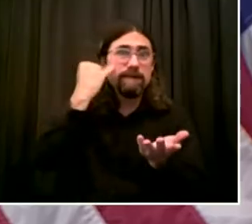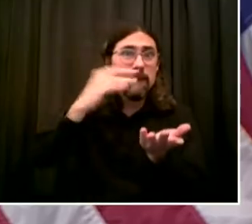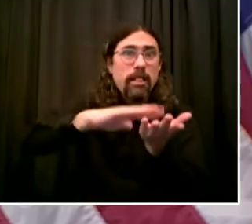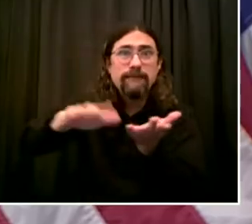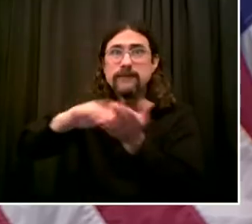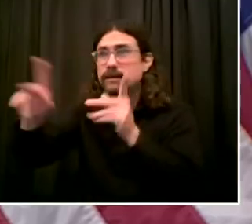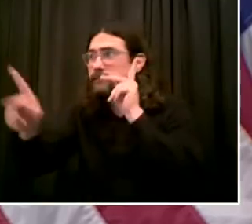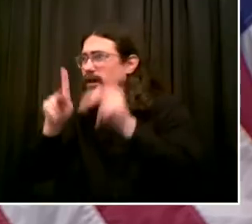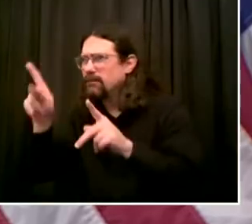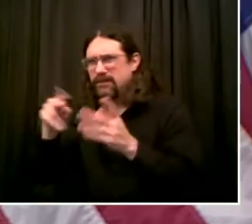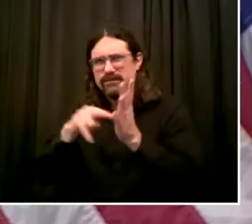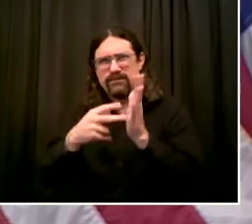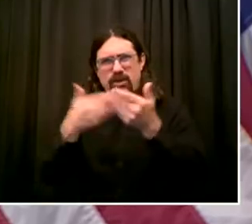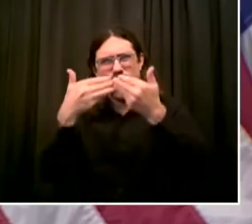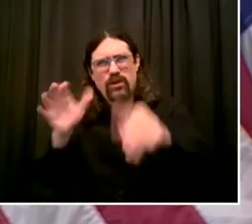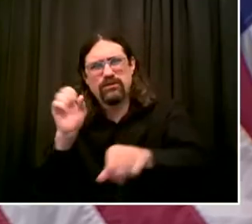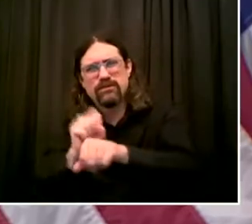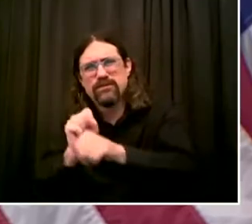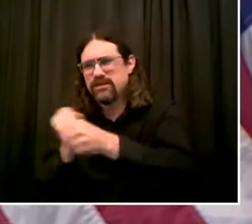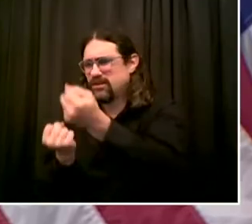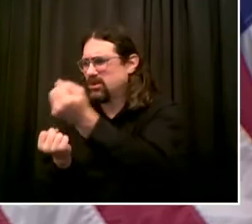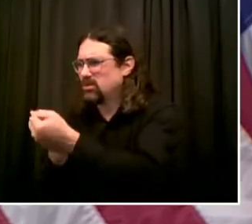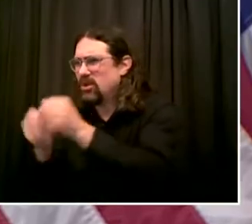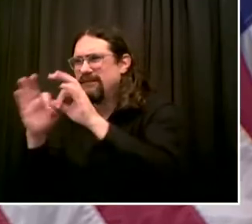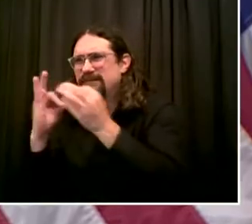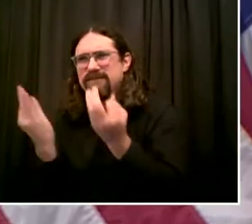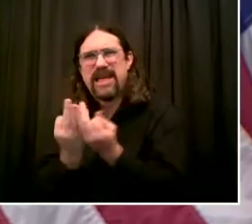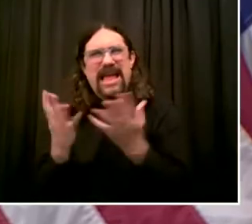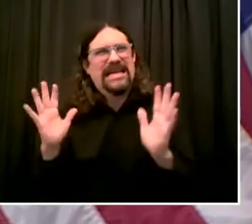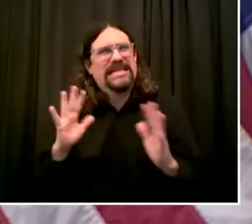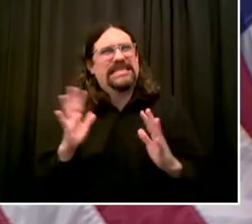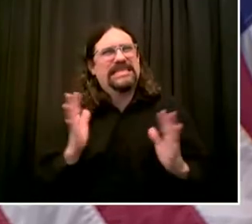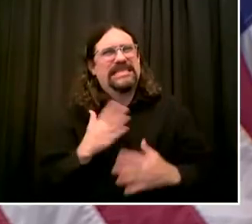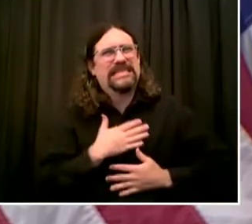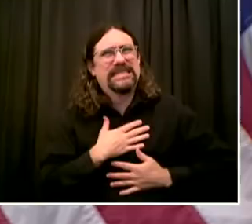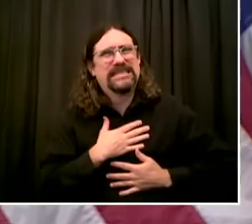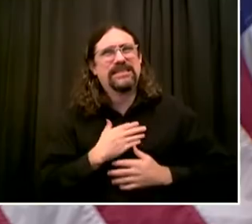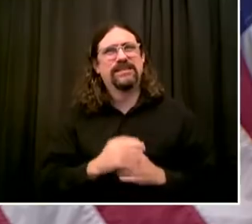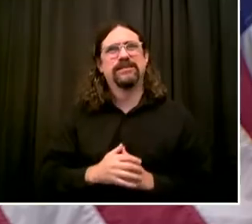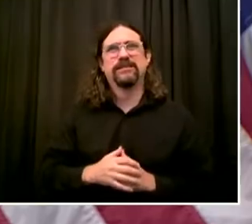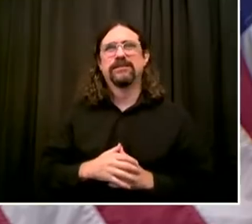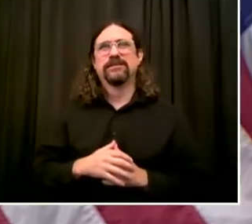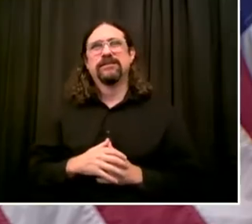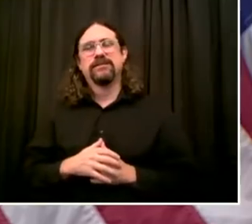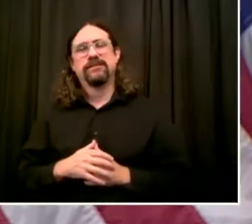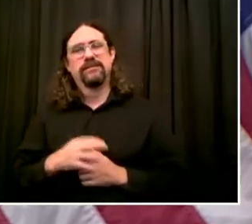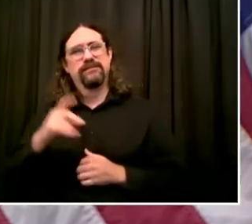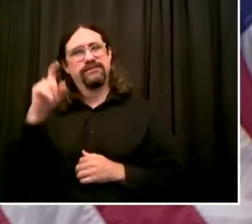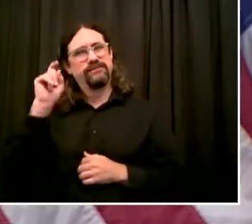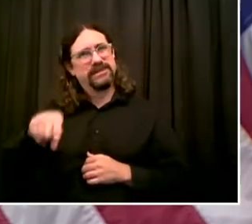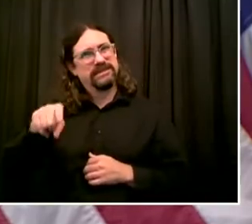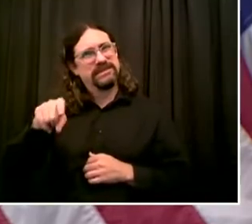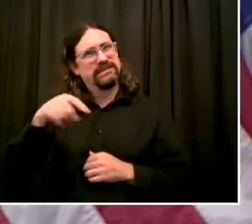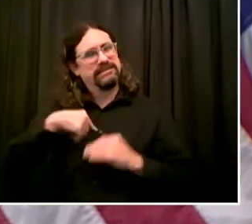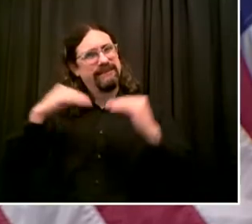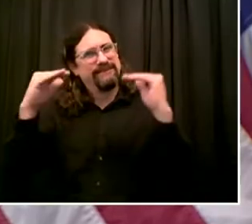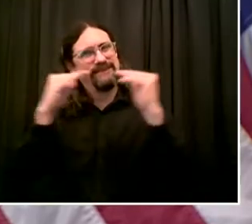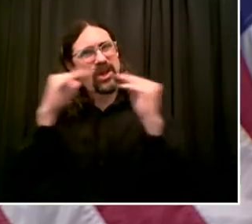CUTTING. IT WILL HURT ALL E THWORKFORCE AND THOSE THAT DEPEND ON THEIR FAMILIES. AUSTERITY IS NEVER THE WAY TO